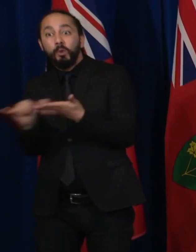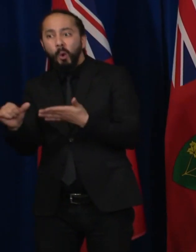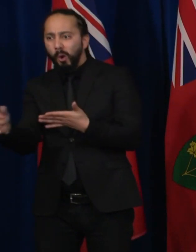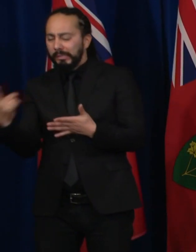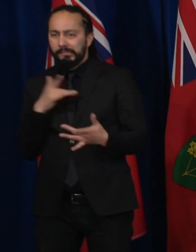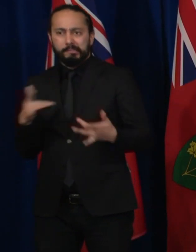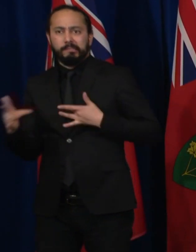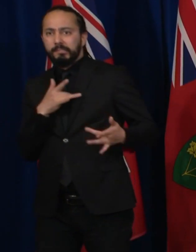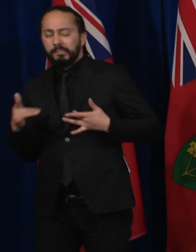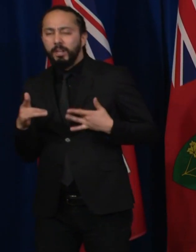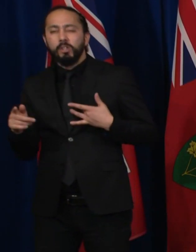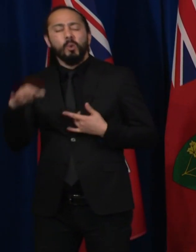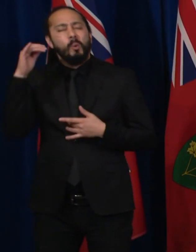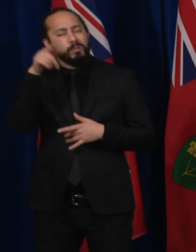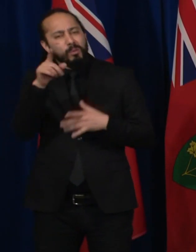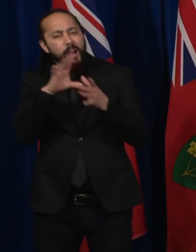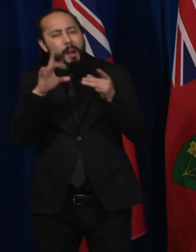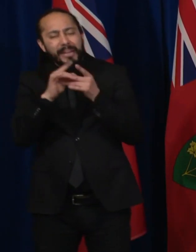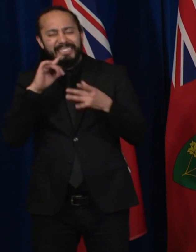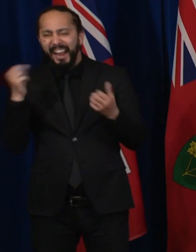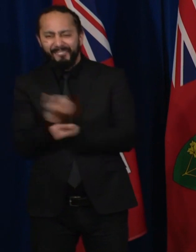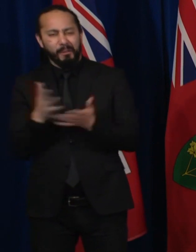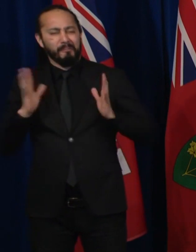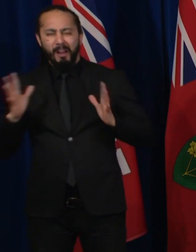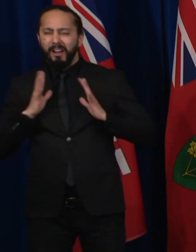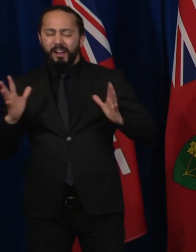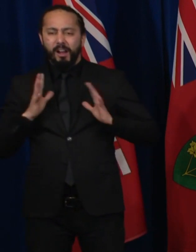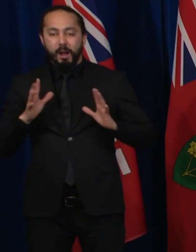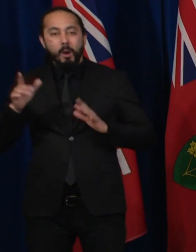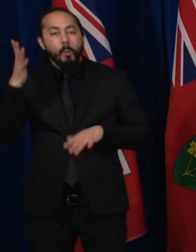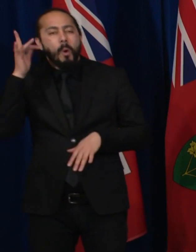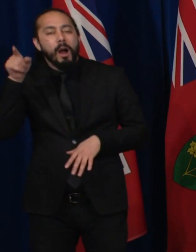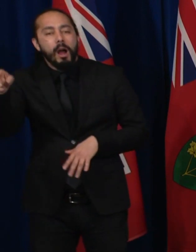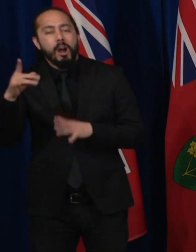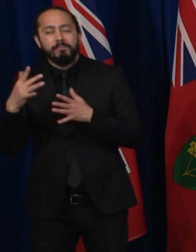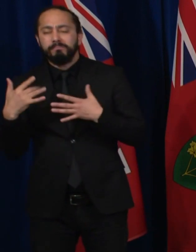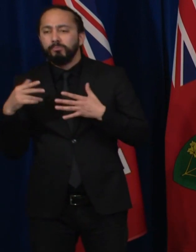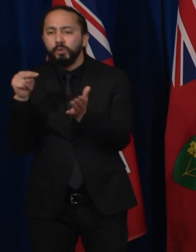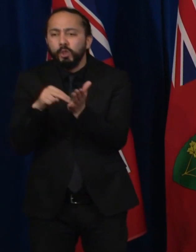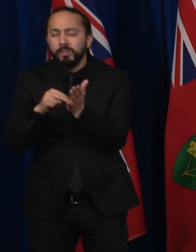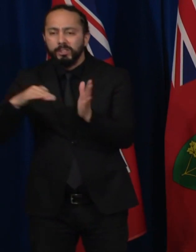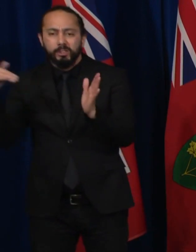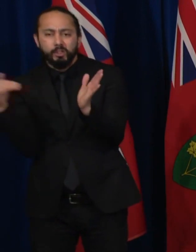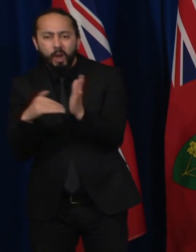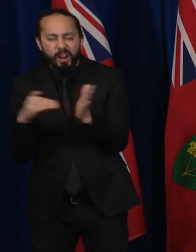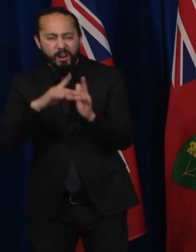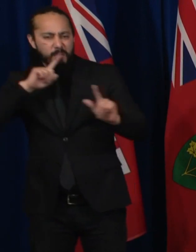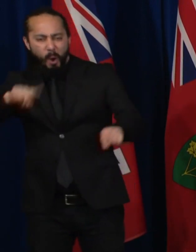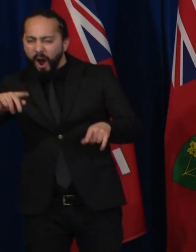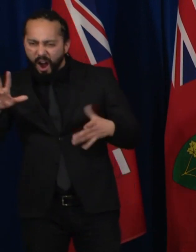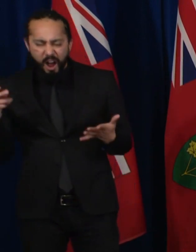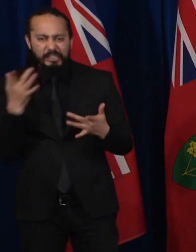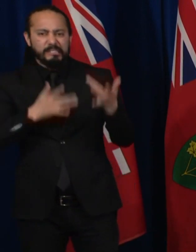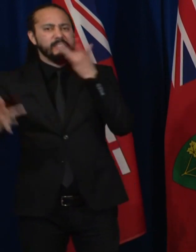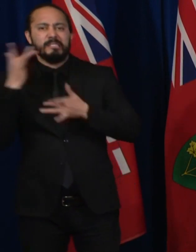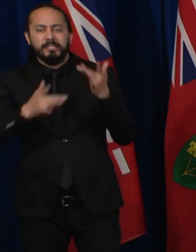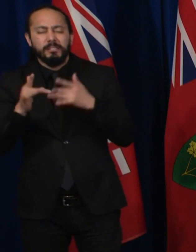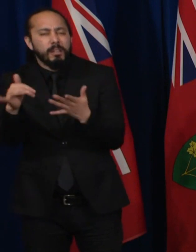is fine, why are there these reports from doctors, nurses and other health we here be dedicated to the great task remaining before us. experts? I can tell you that we are actively working